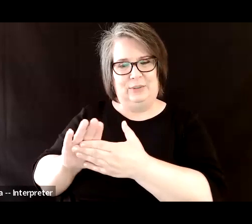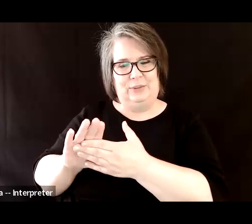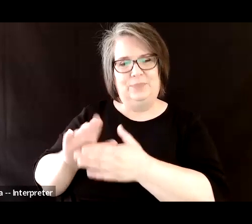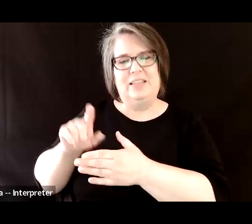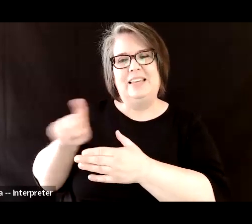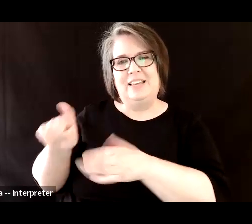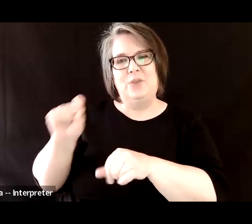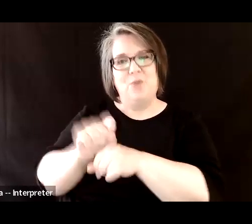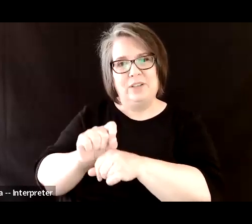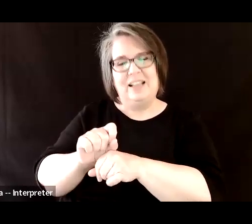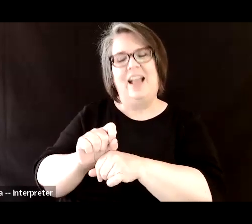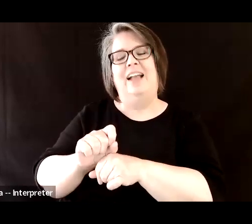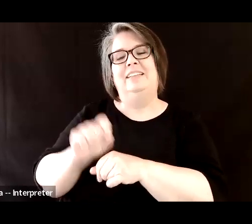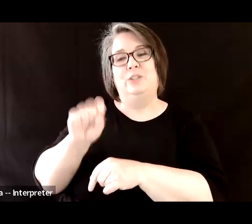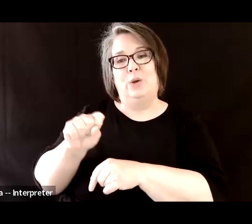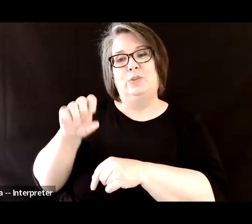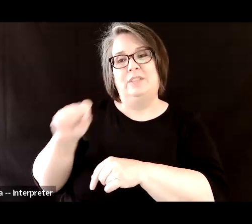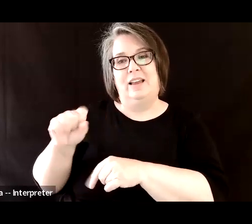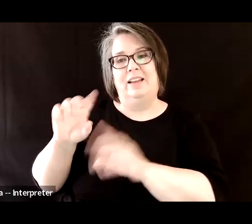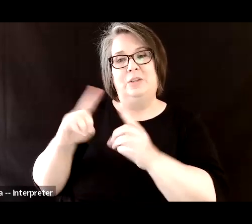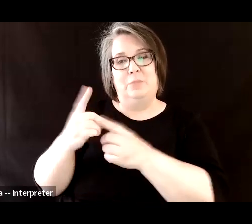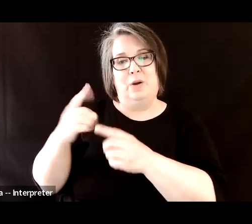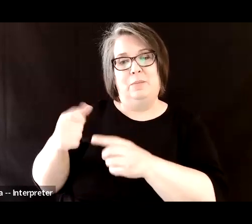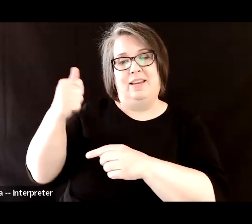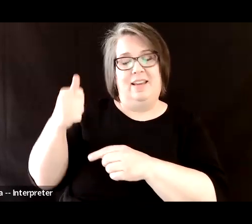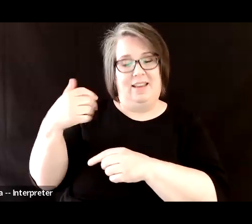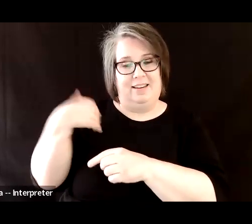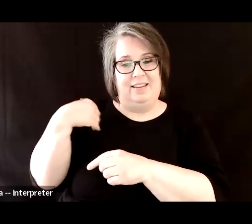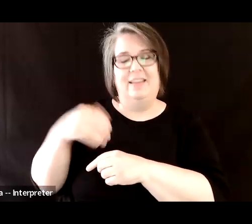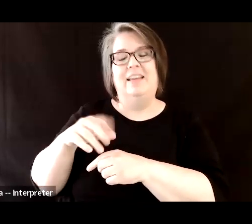Department head and was named the 2016 LCS technology teacher